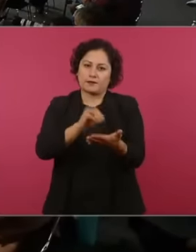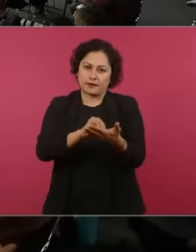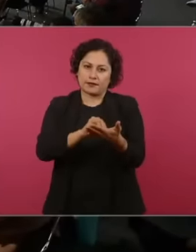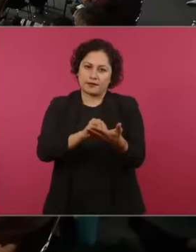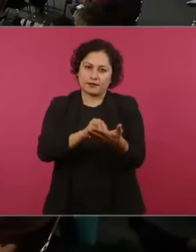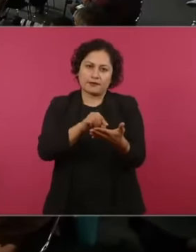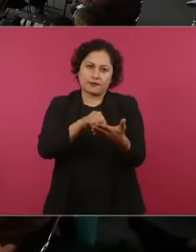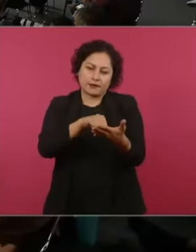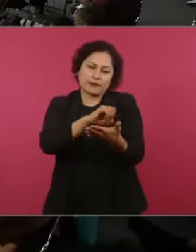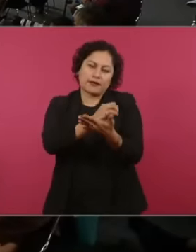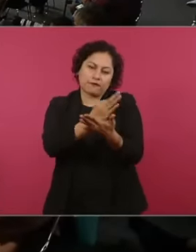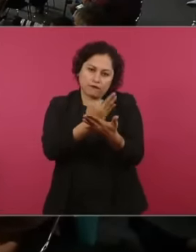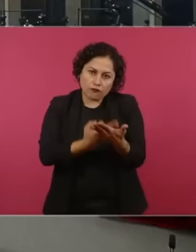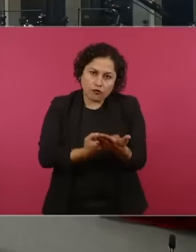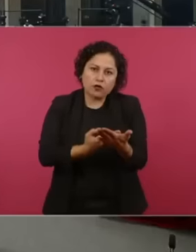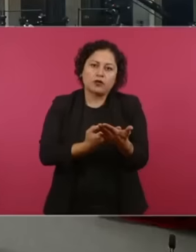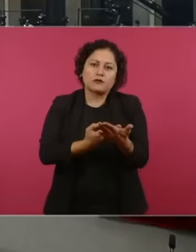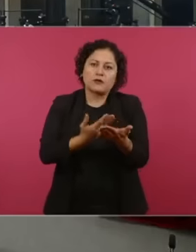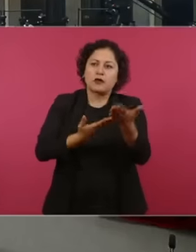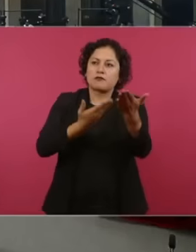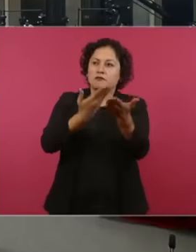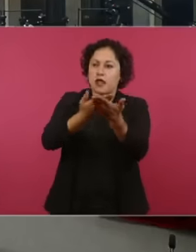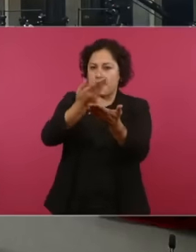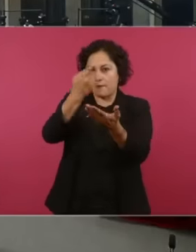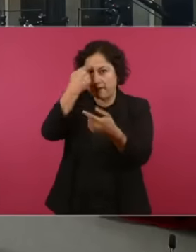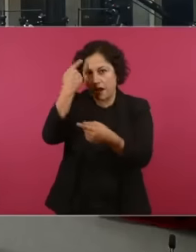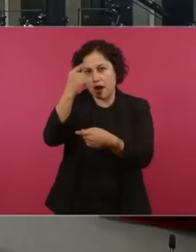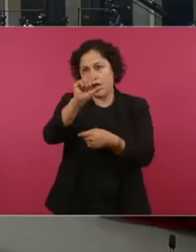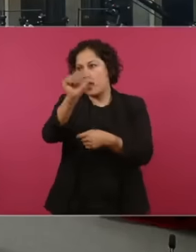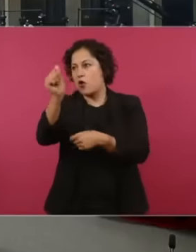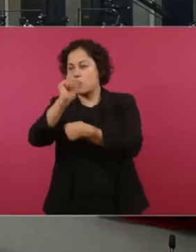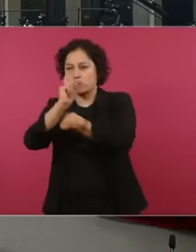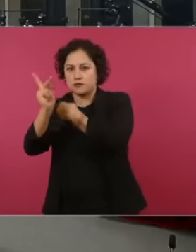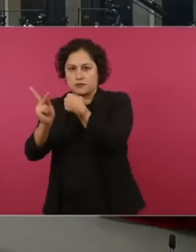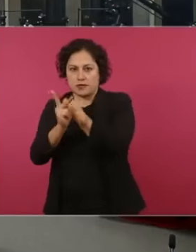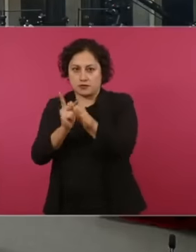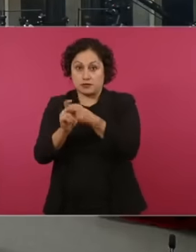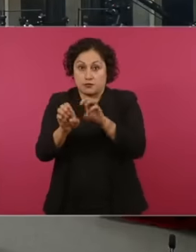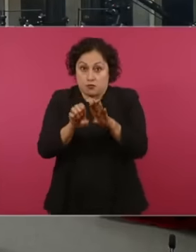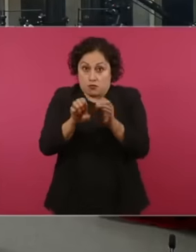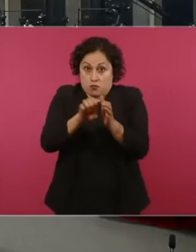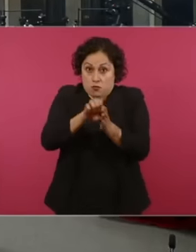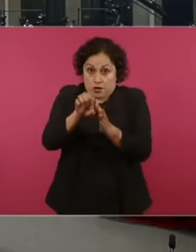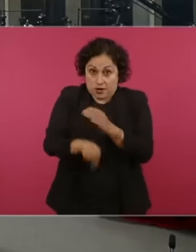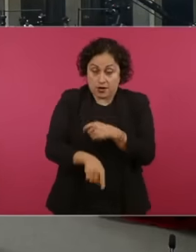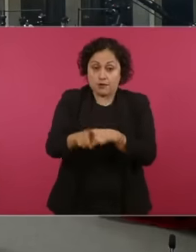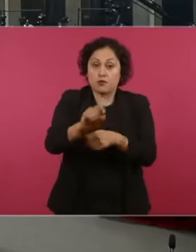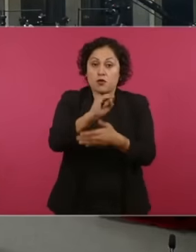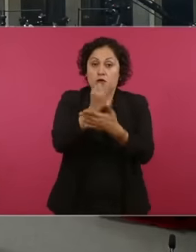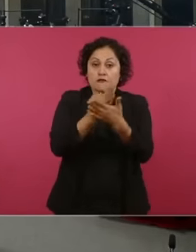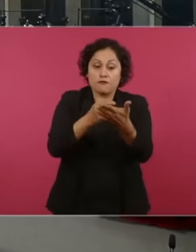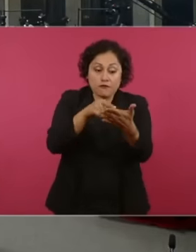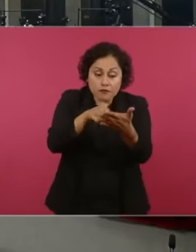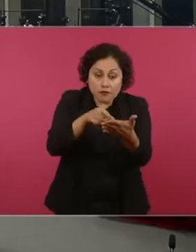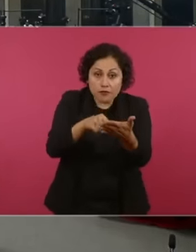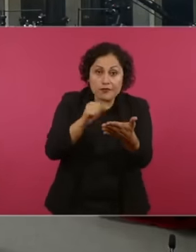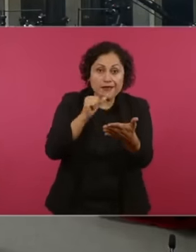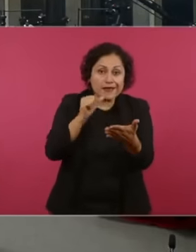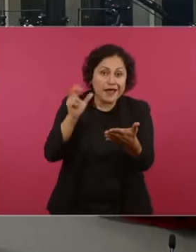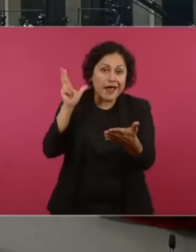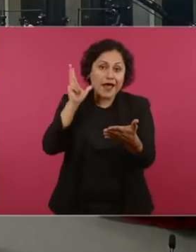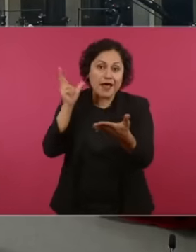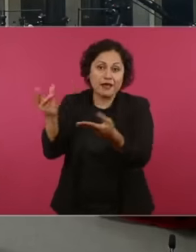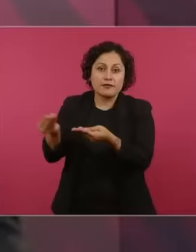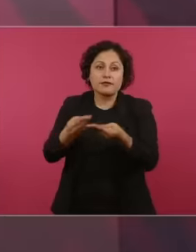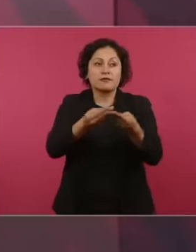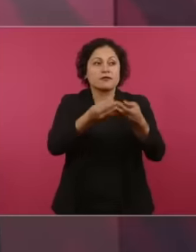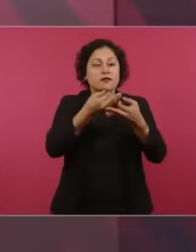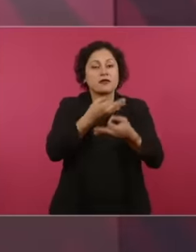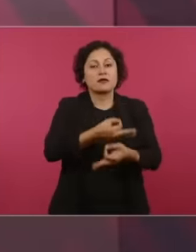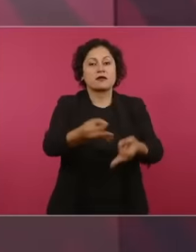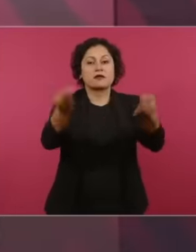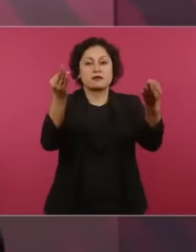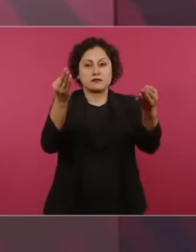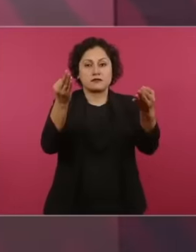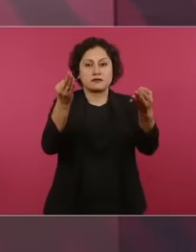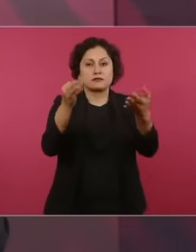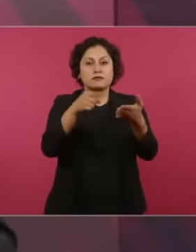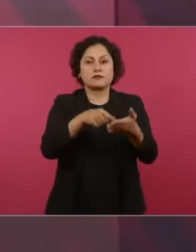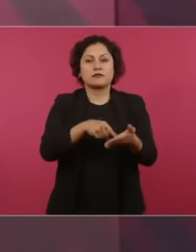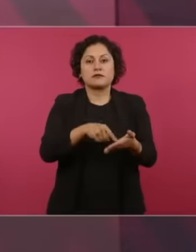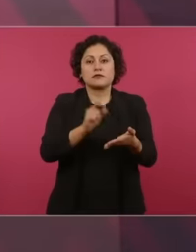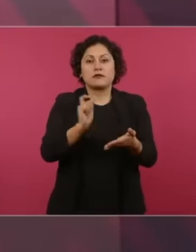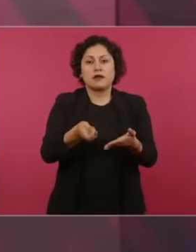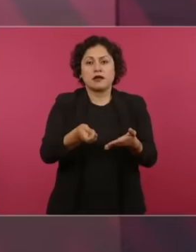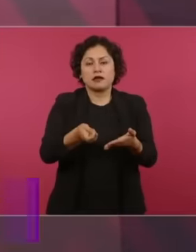like the one they announced yesterday and they get involved in internal affairs, in fact